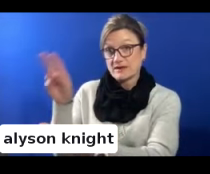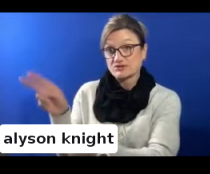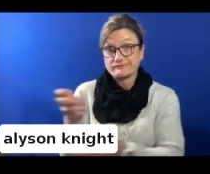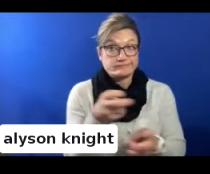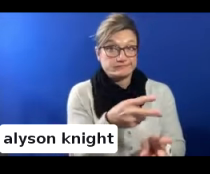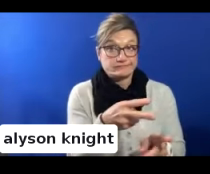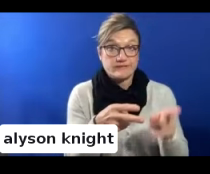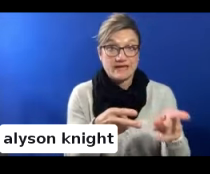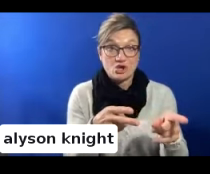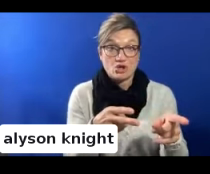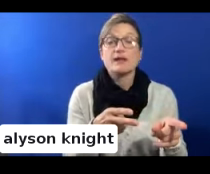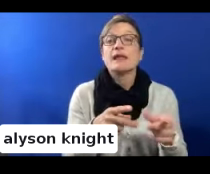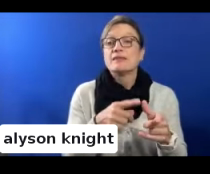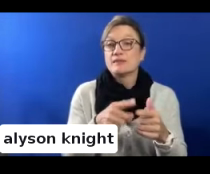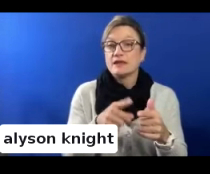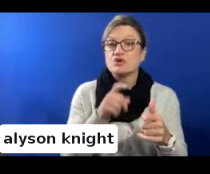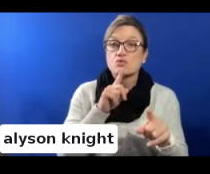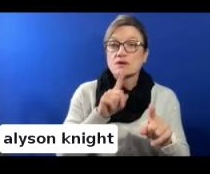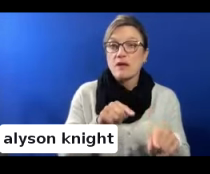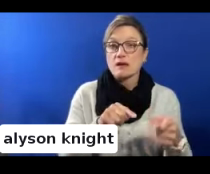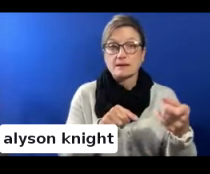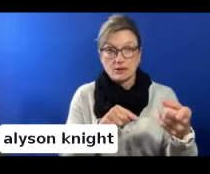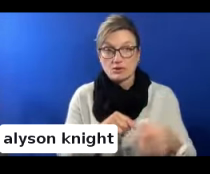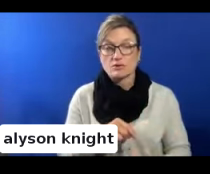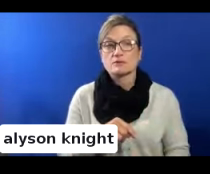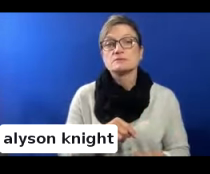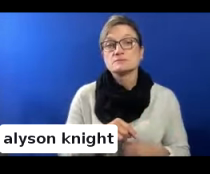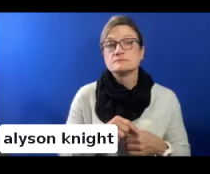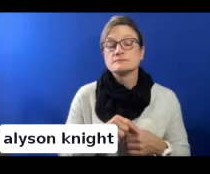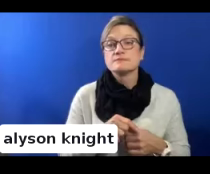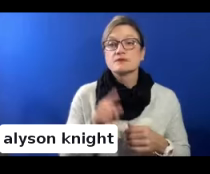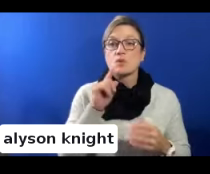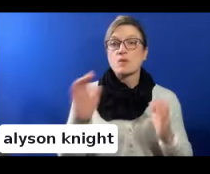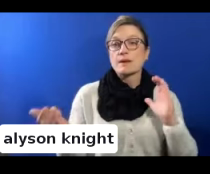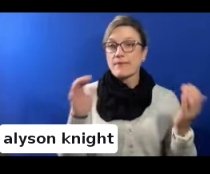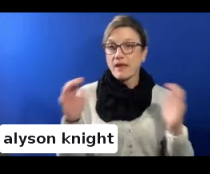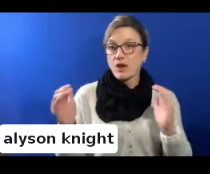response in the next section will be measured against what was proposed.